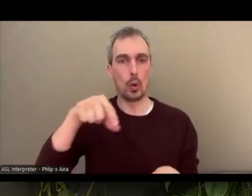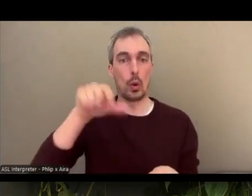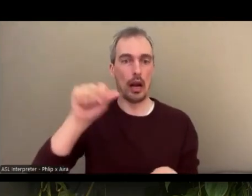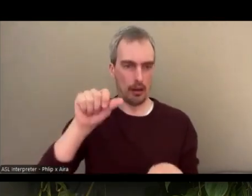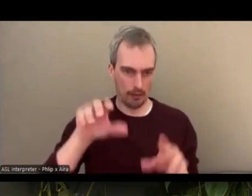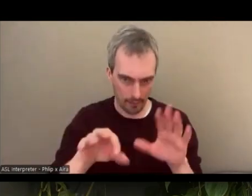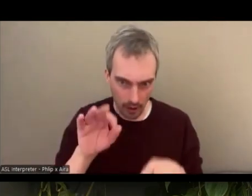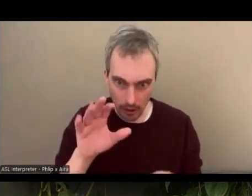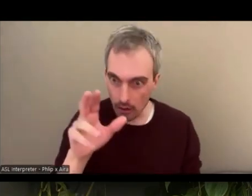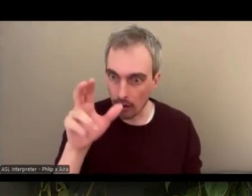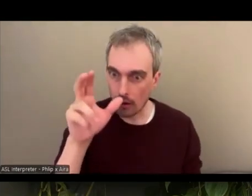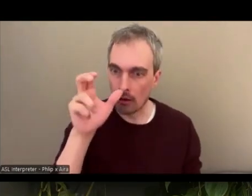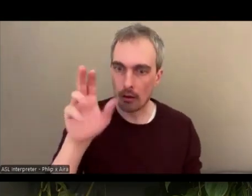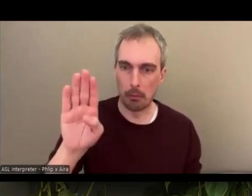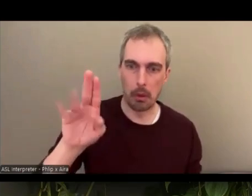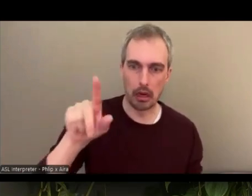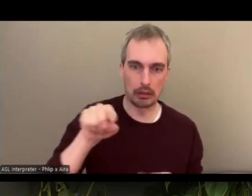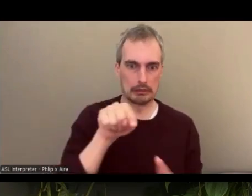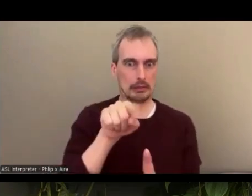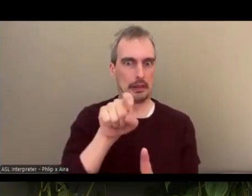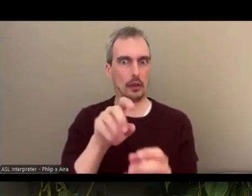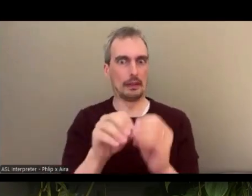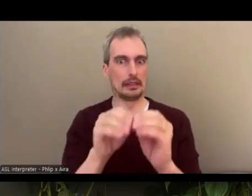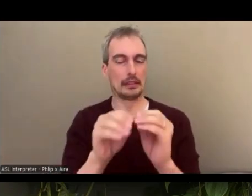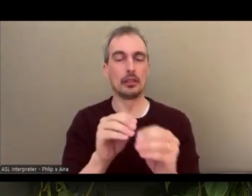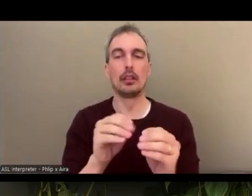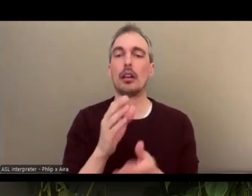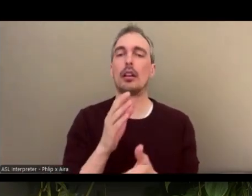some of our customers at Assistiv Labs are very sophisticated in how they approach accessibility.